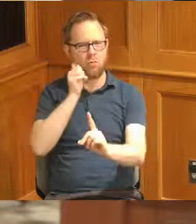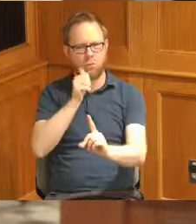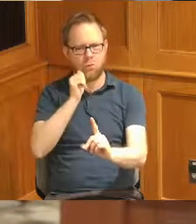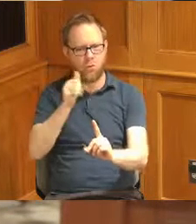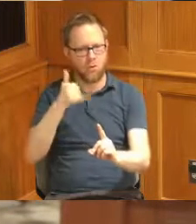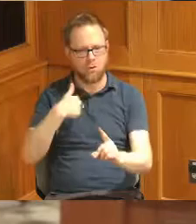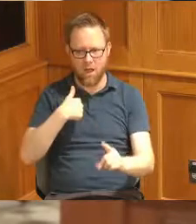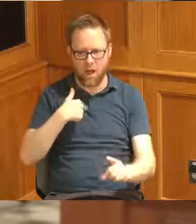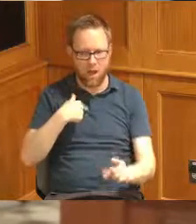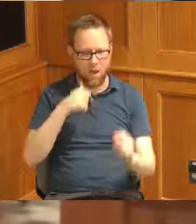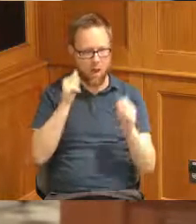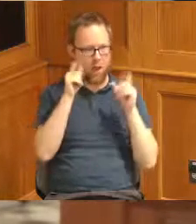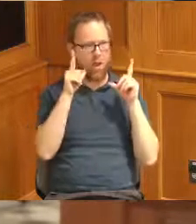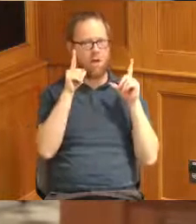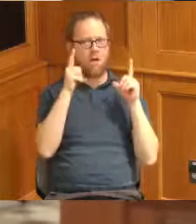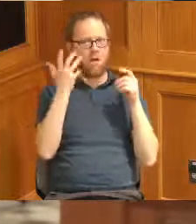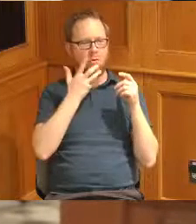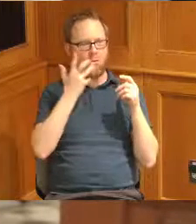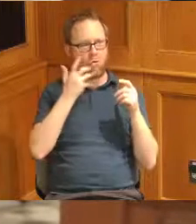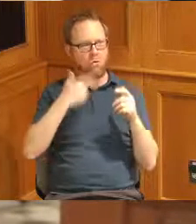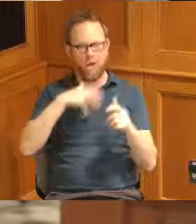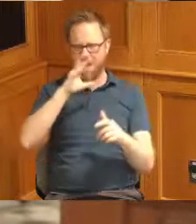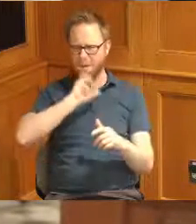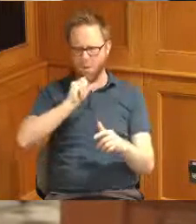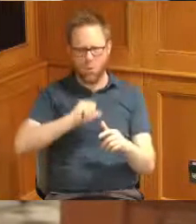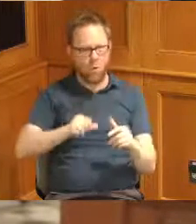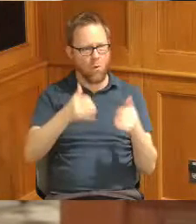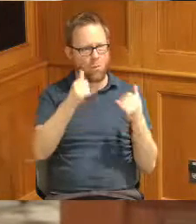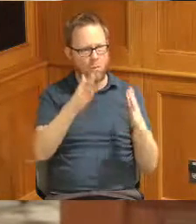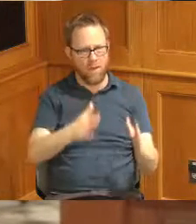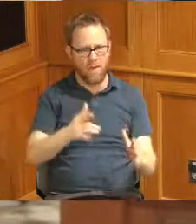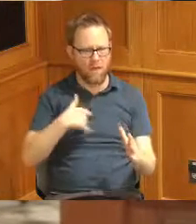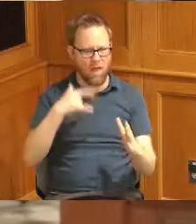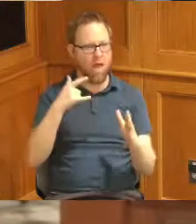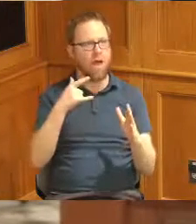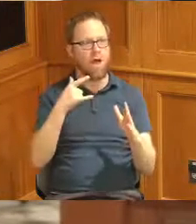because I had a whole nother plan that plan went out the winter after listening